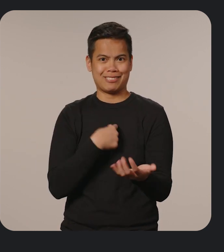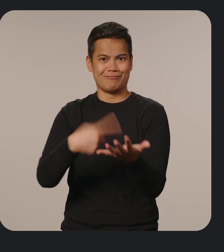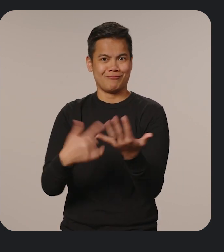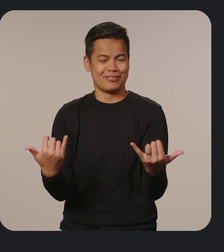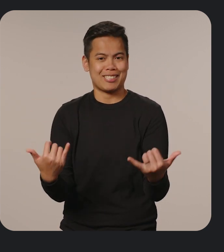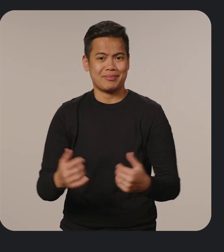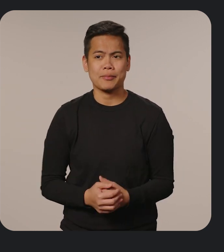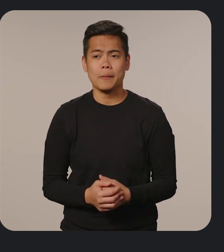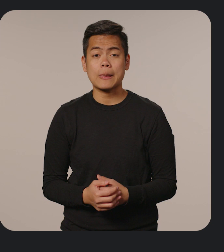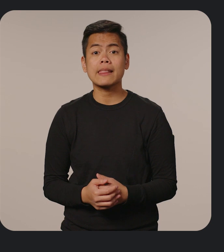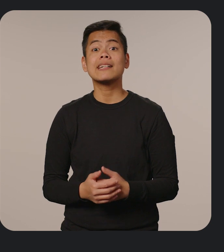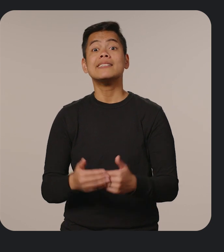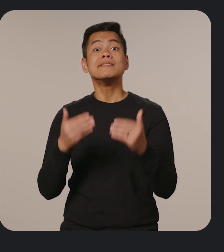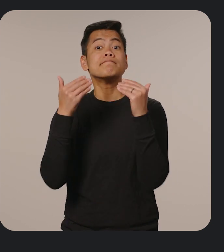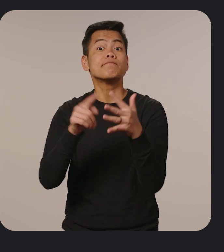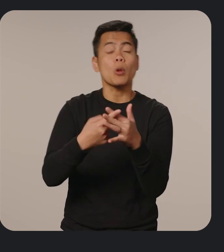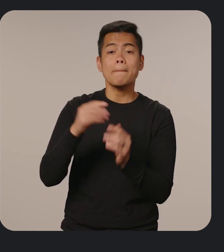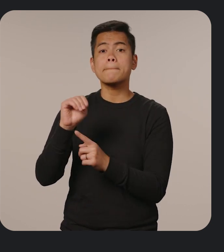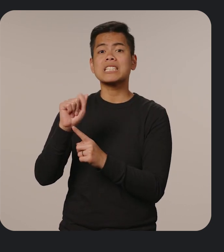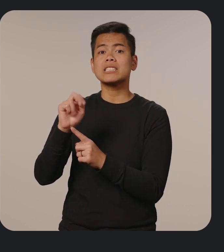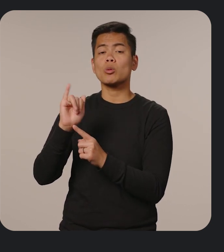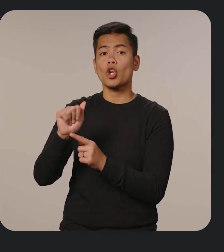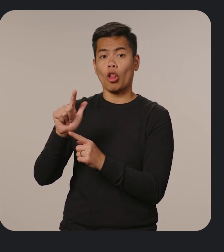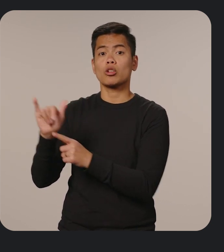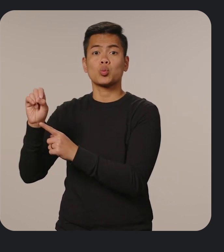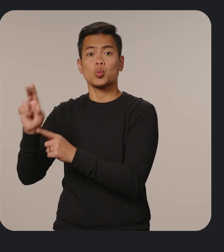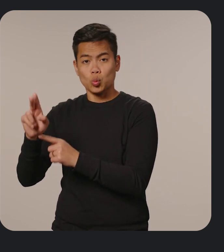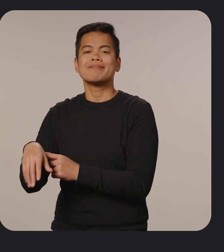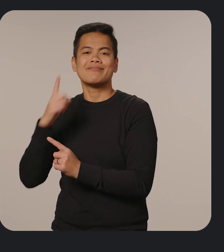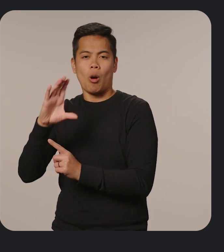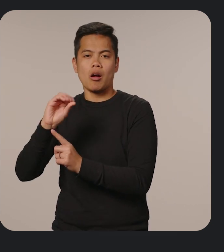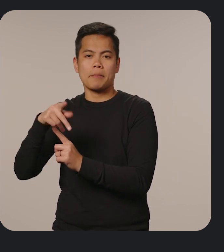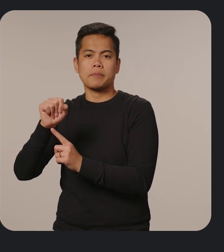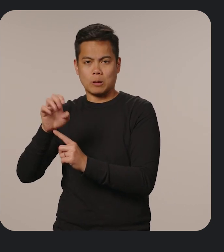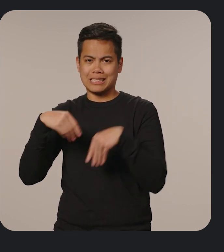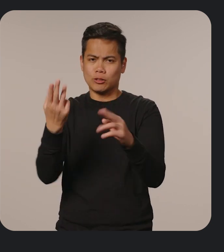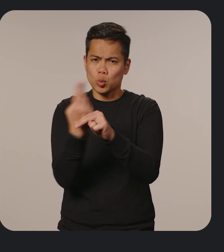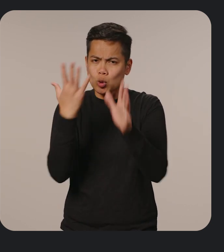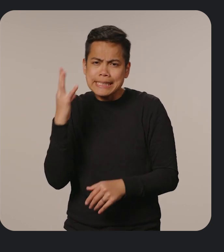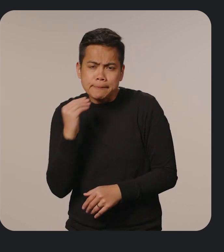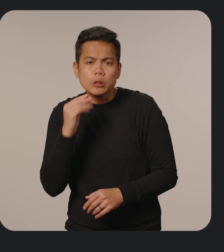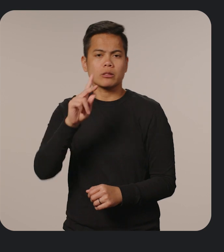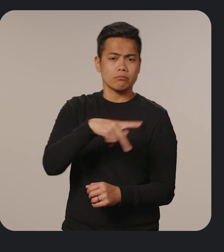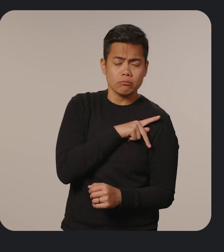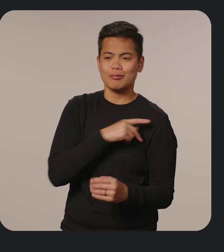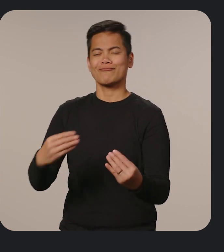spirited, and unexpected. We want to leave you with something to spark your imaginations.